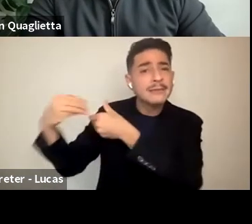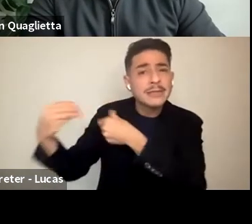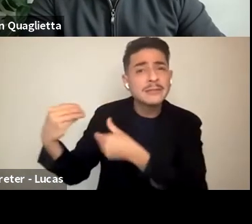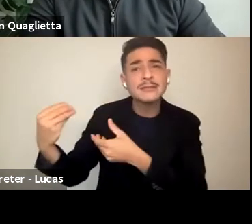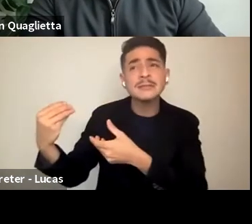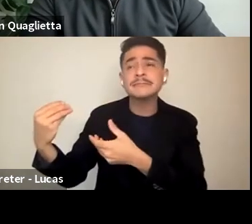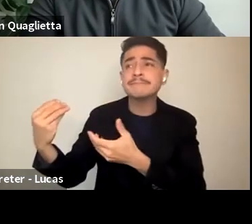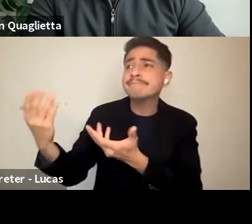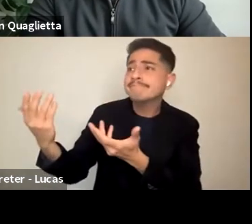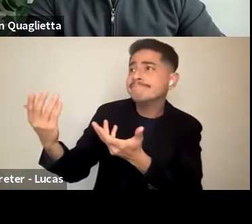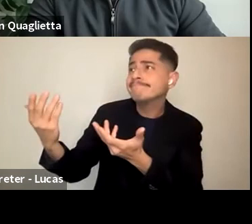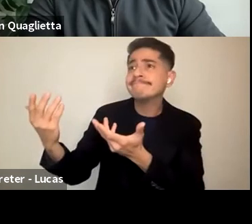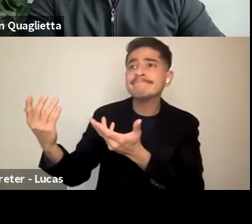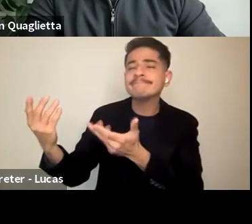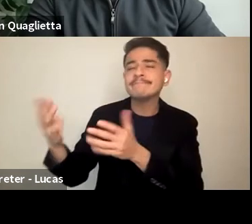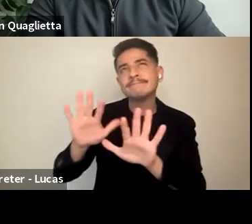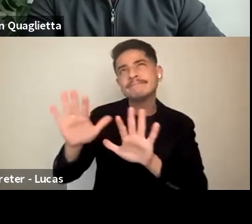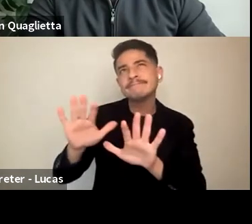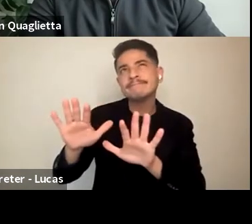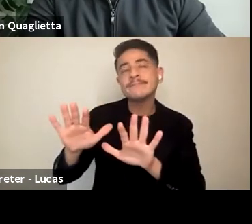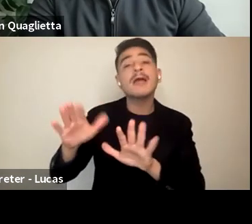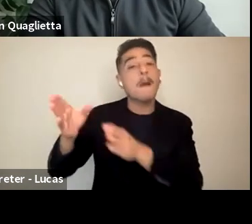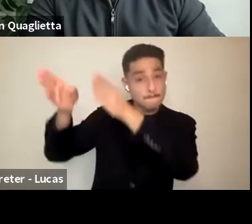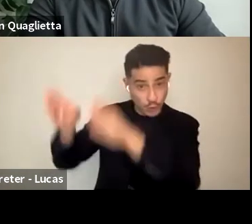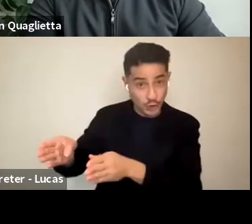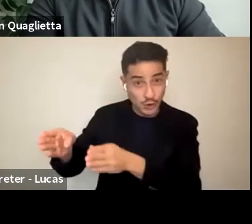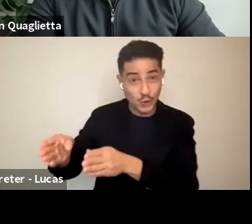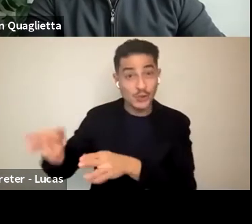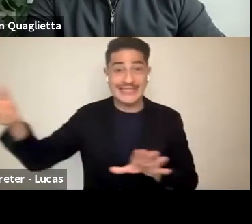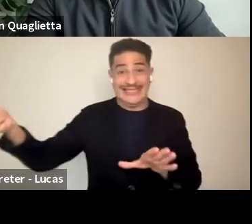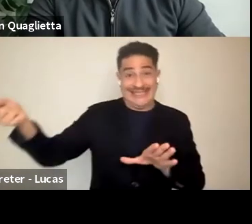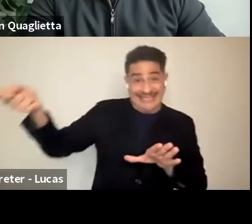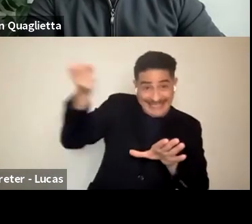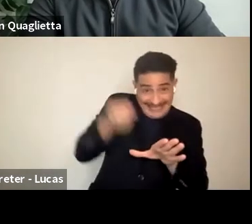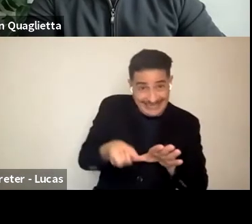that in house person, then again, I would also look for someone,